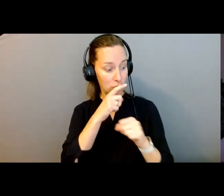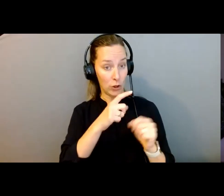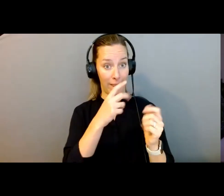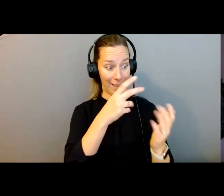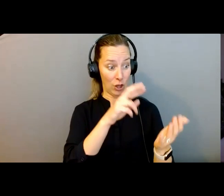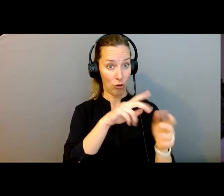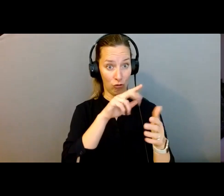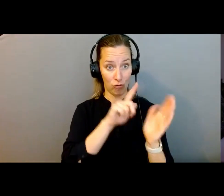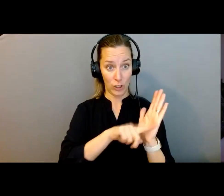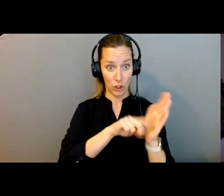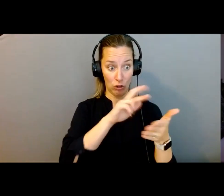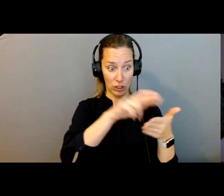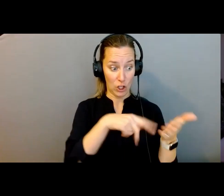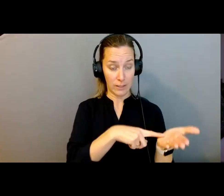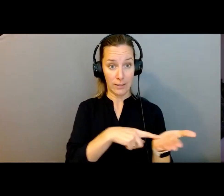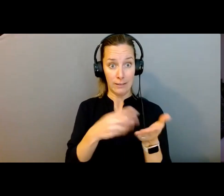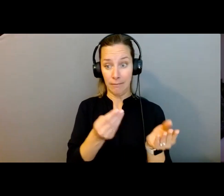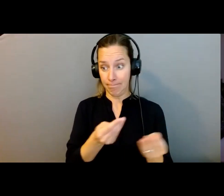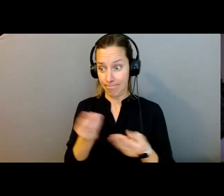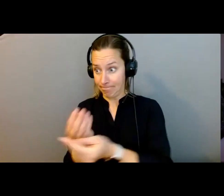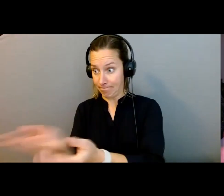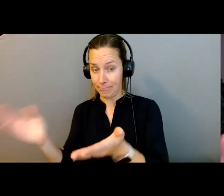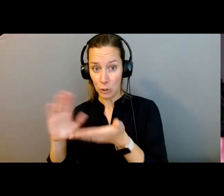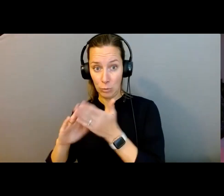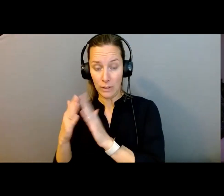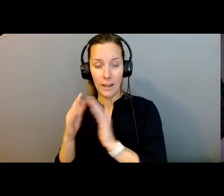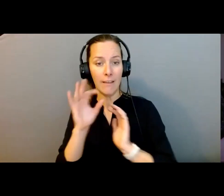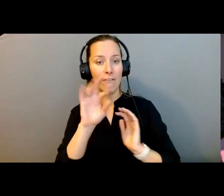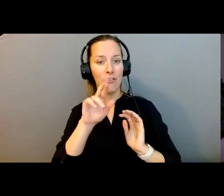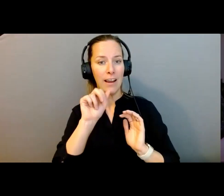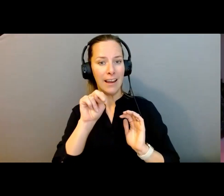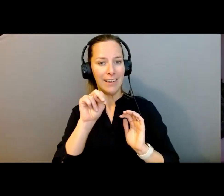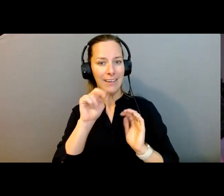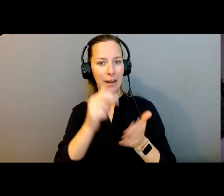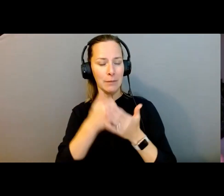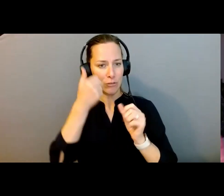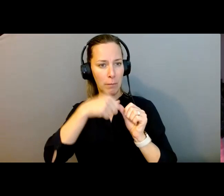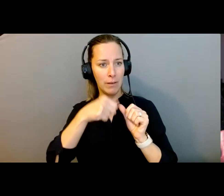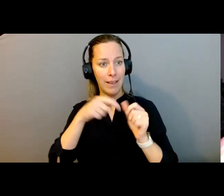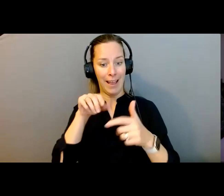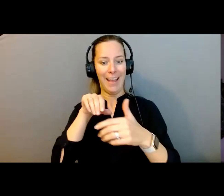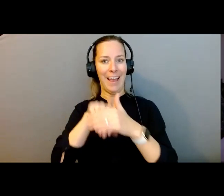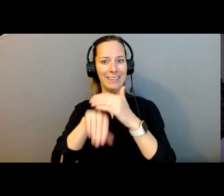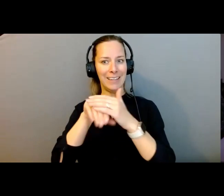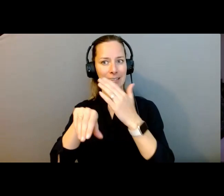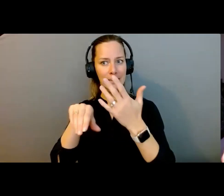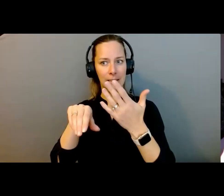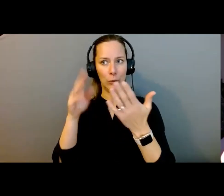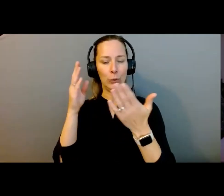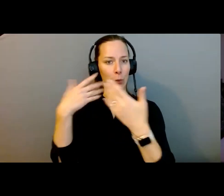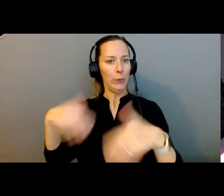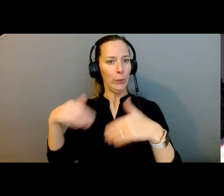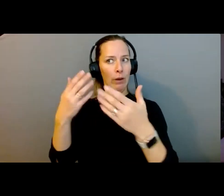and Fran has reminded us that access is bigger. So, how do we make sure that our research